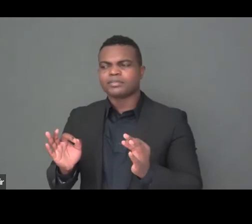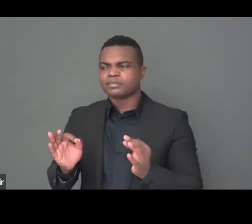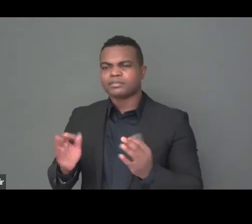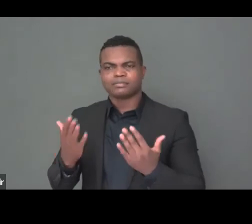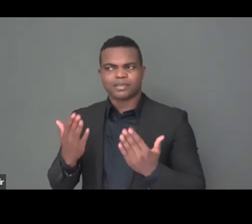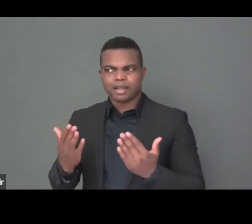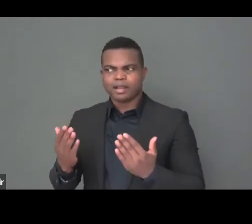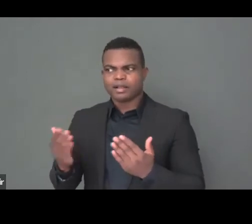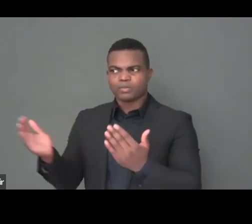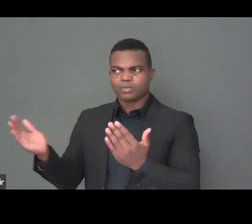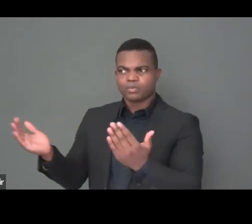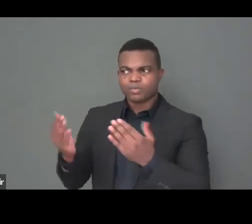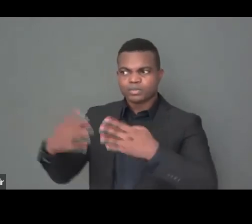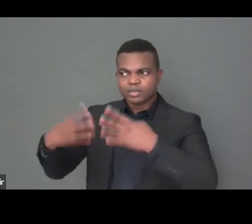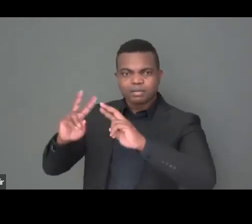Eric Ngondi: i'm going to share with you some.